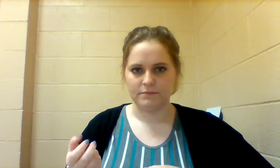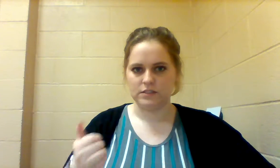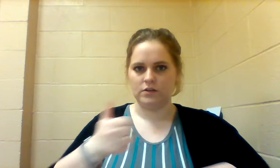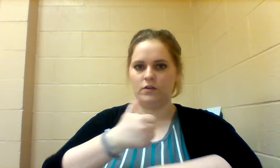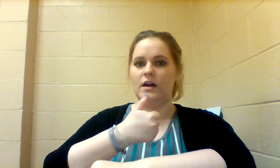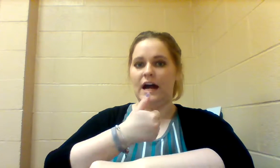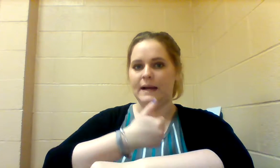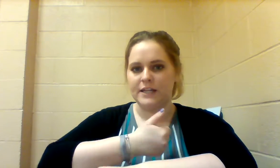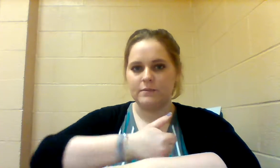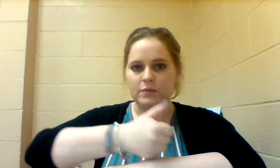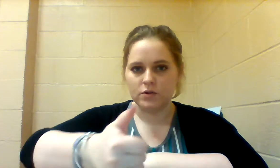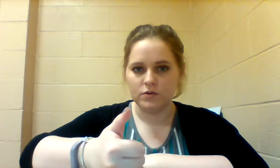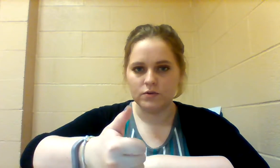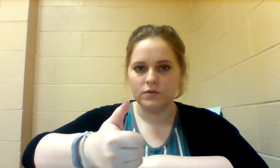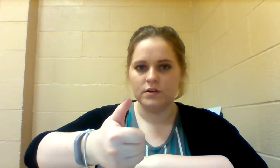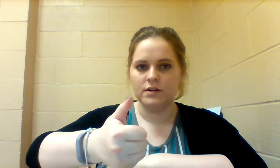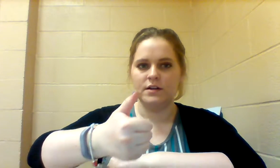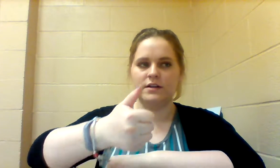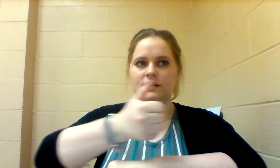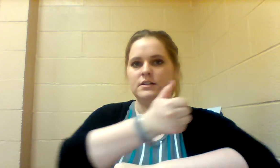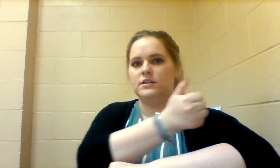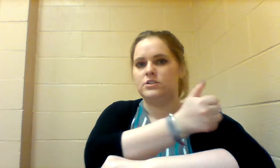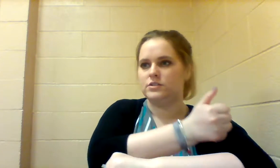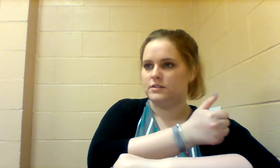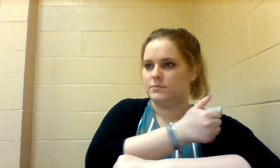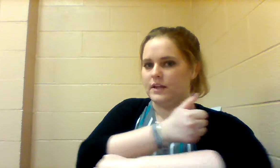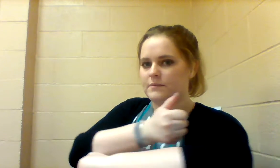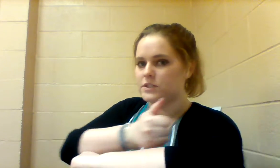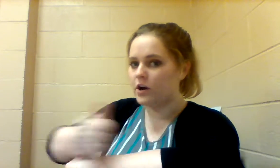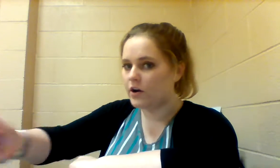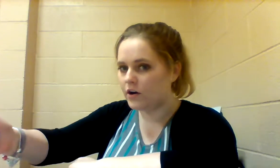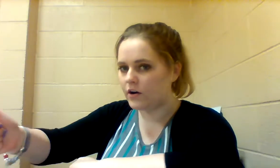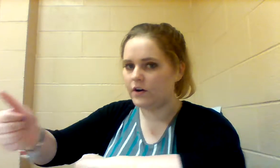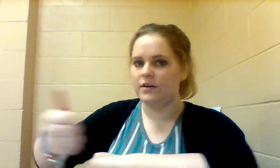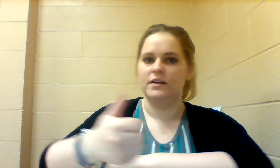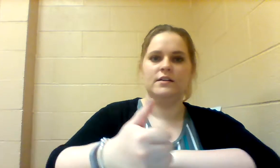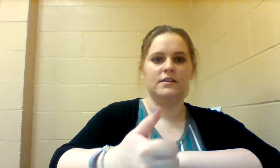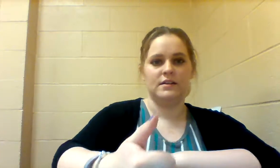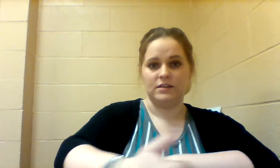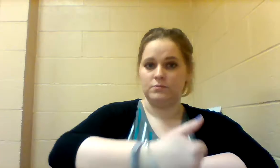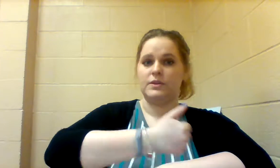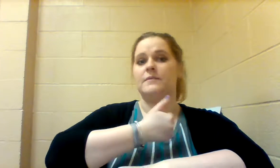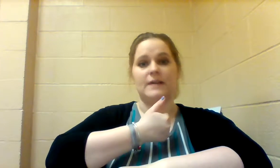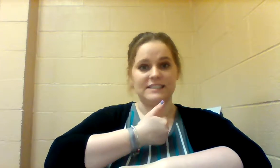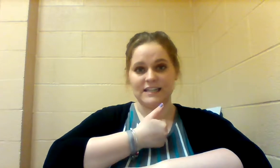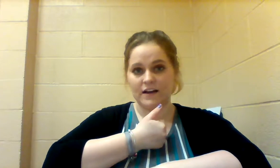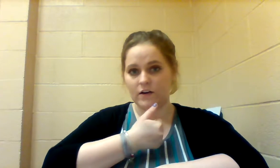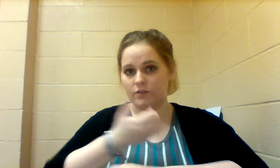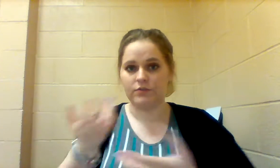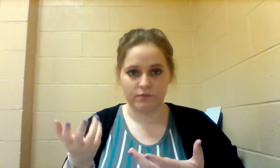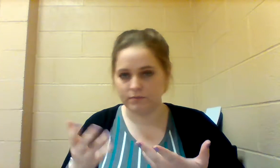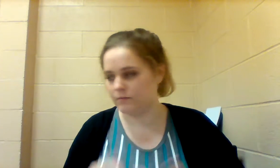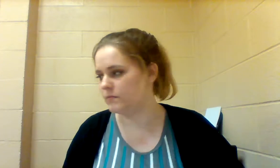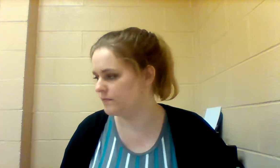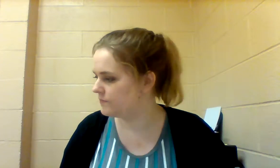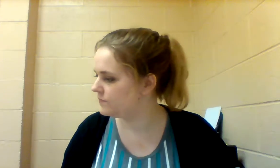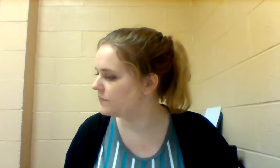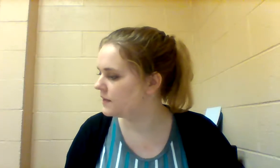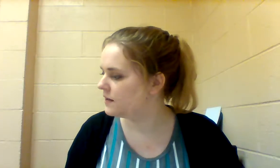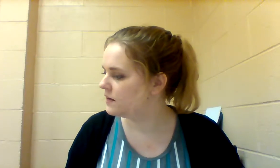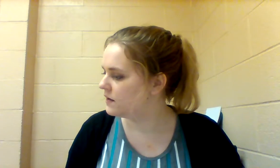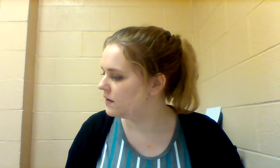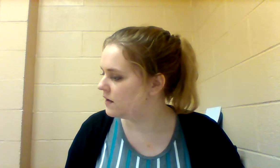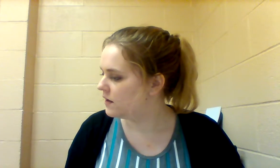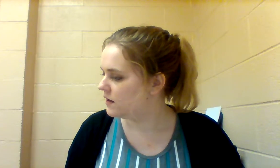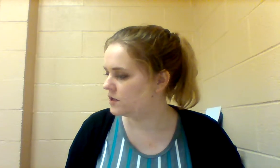so I BLAME YOU, SHE BLAMES HER, BLAME MYSELF